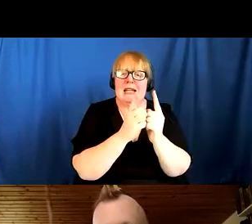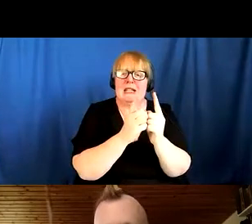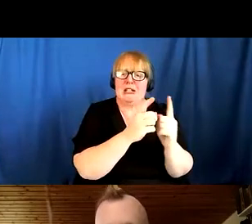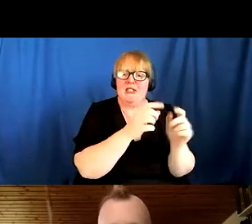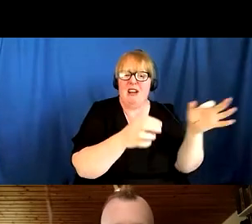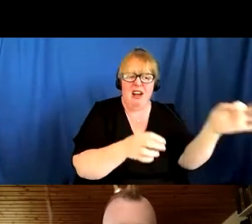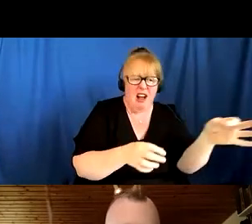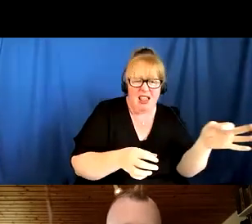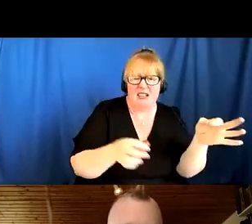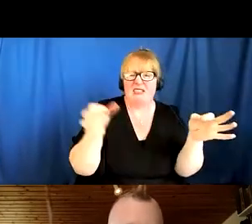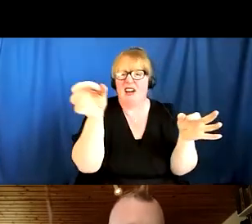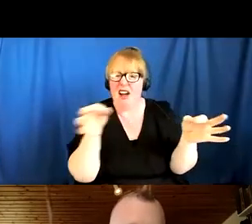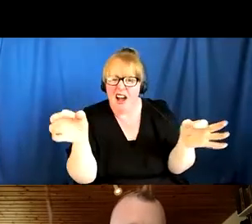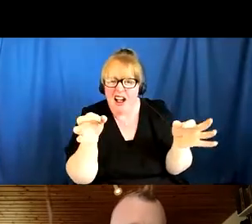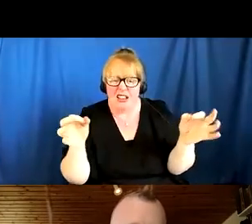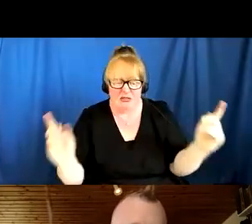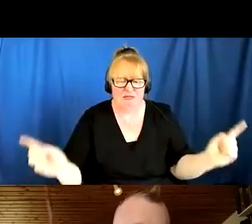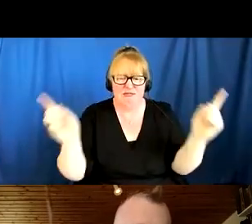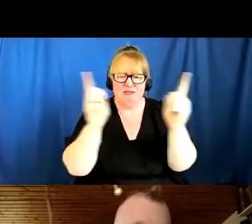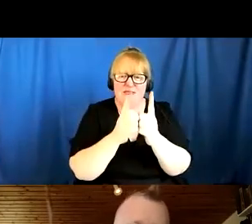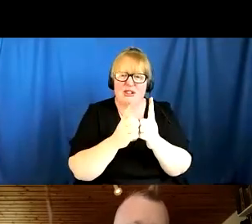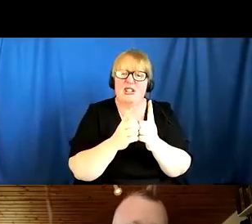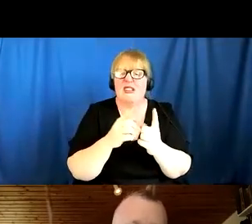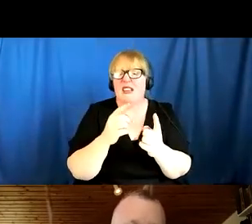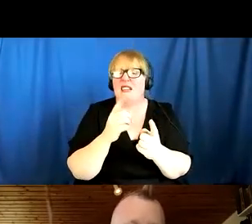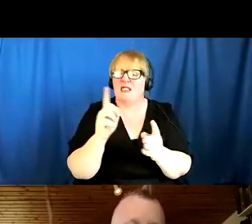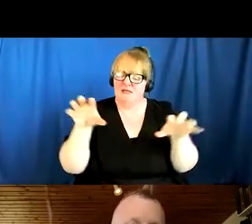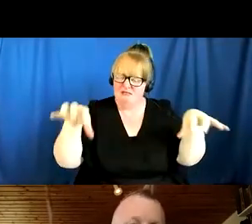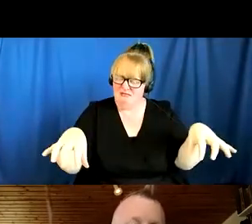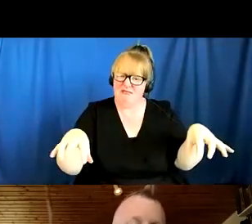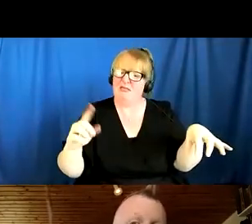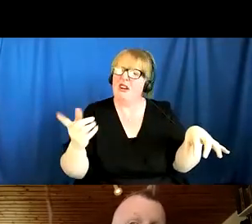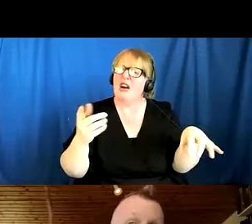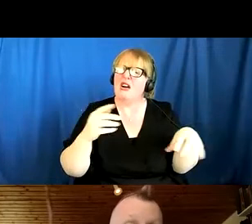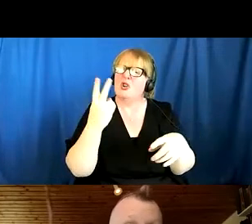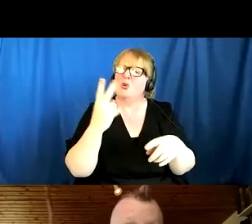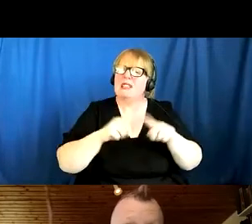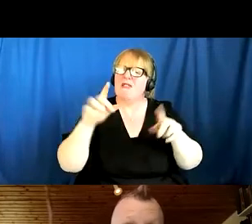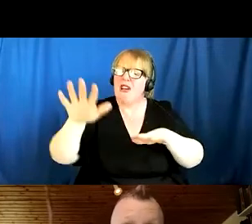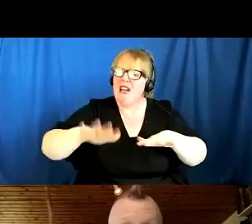which kind of represented two parts of St. Ives with sculptures and objects, which were things inspired by objects from their home.